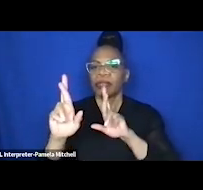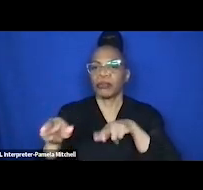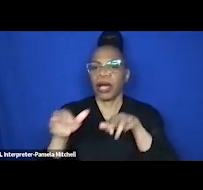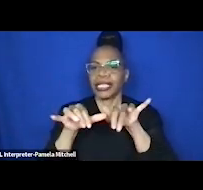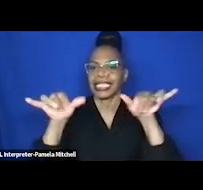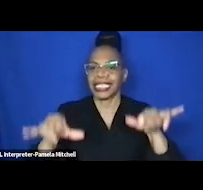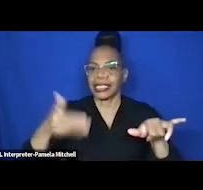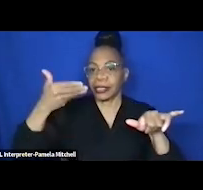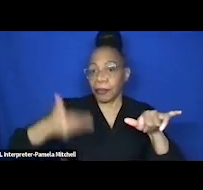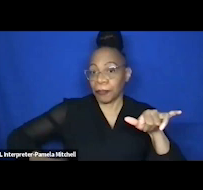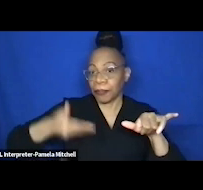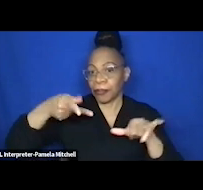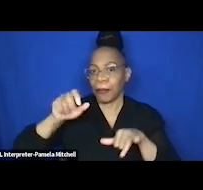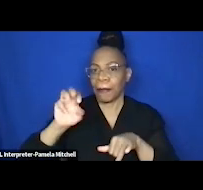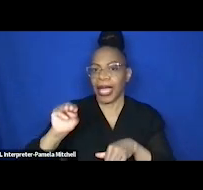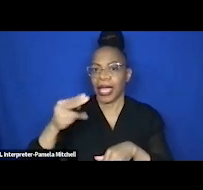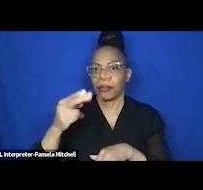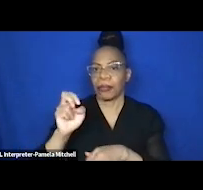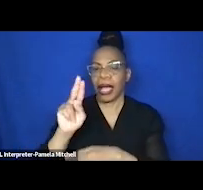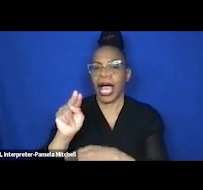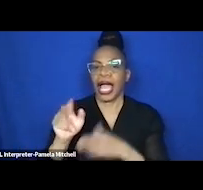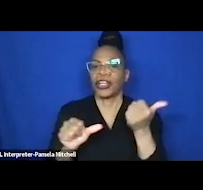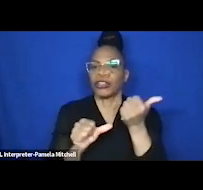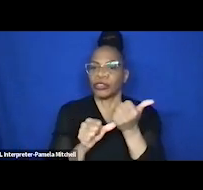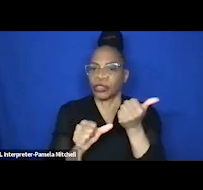at the SAMHSA SOAR Assistance Center. And I'll be moderating today's webinar.